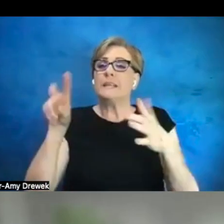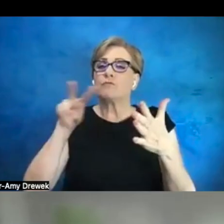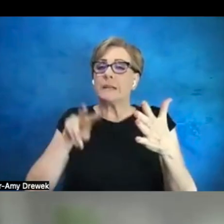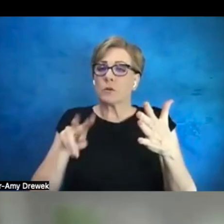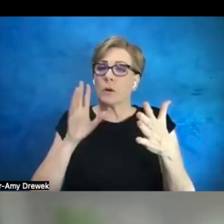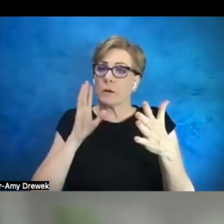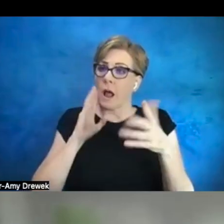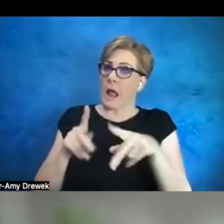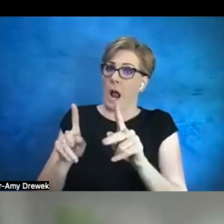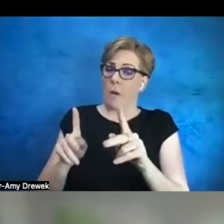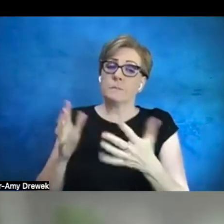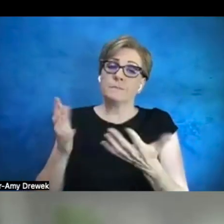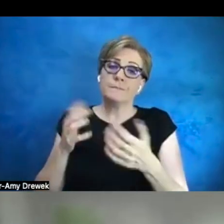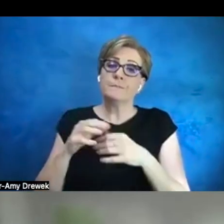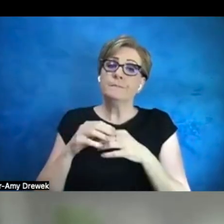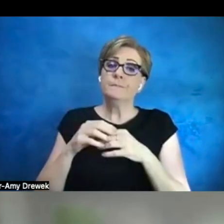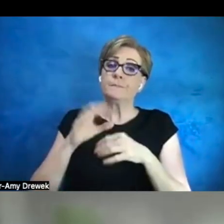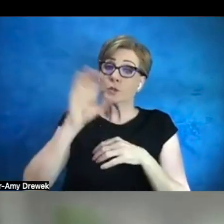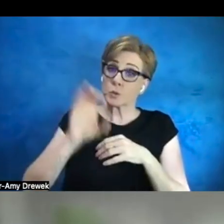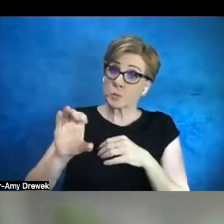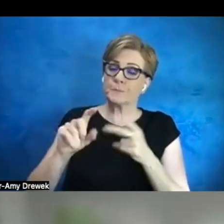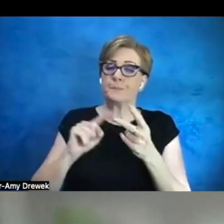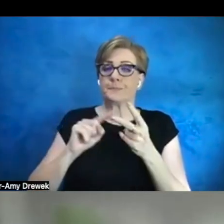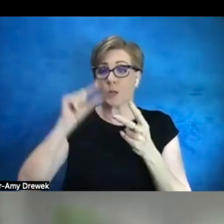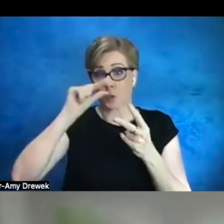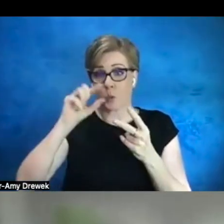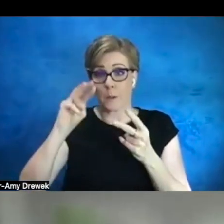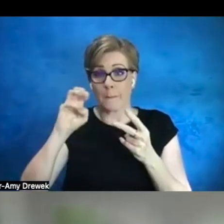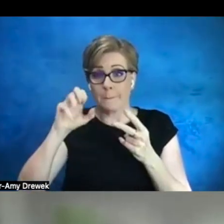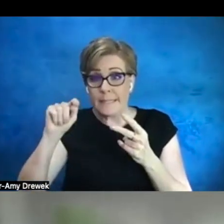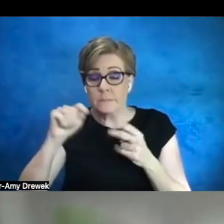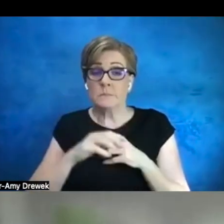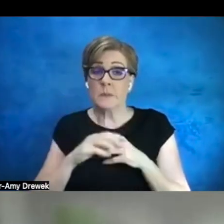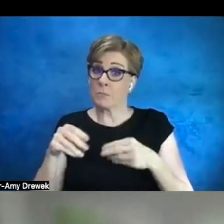Google Meet, for example. It's providing written instructions for people to reference